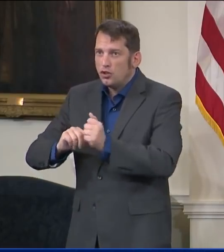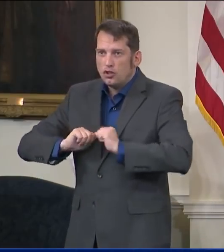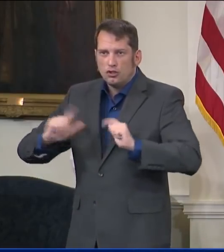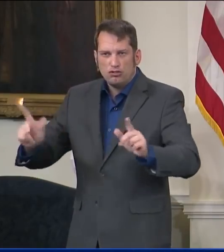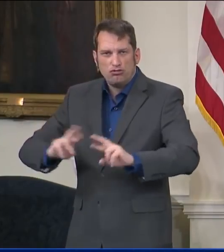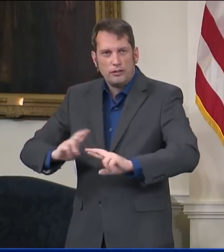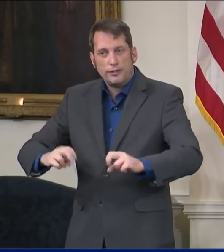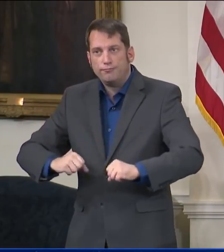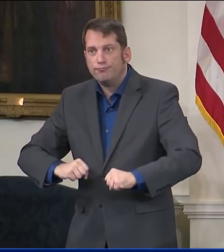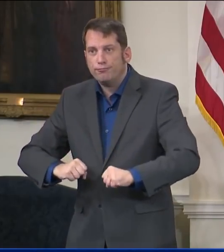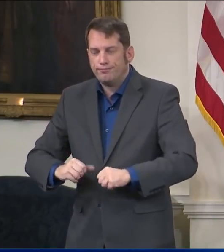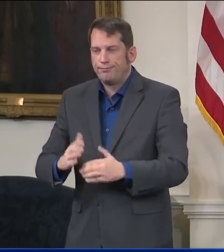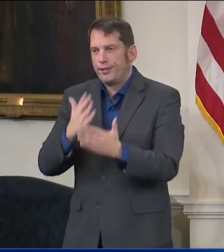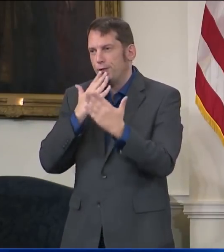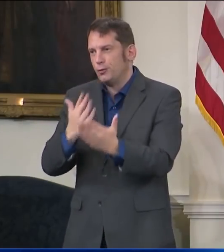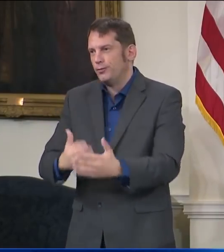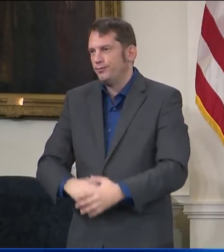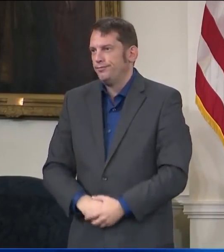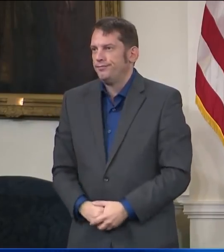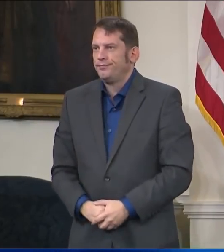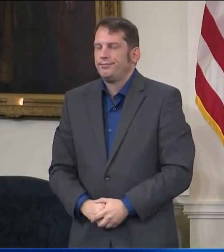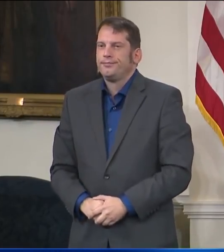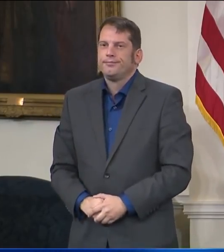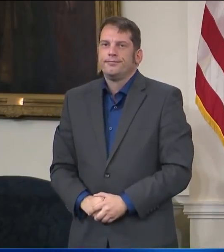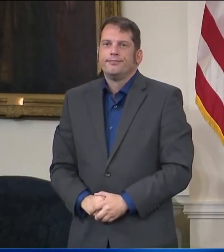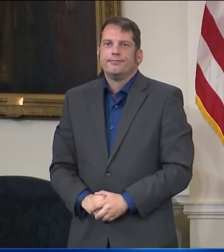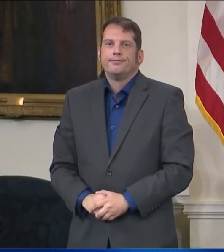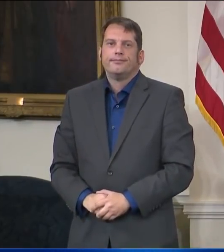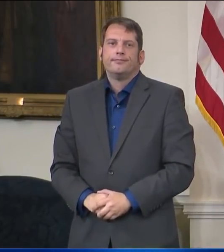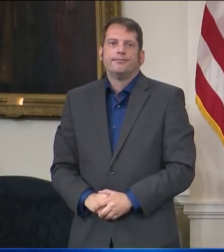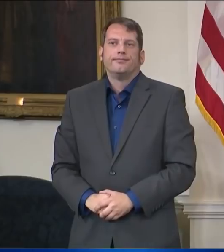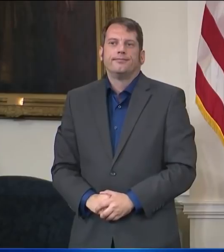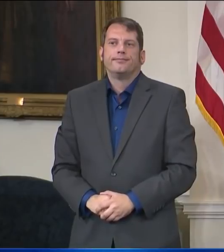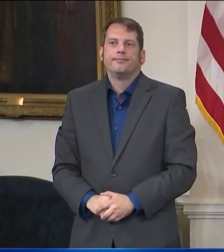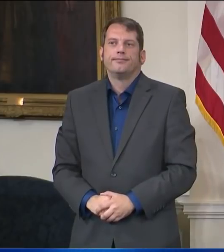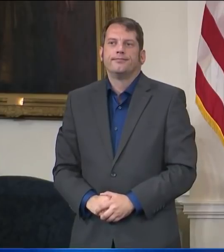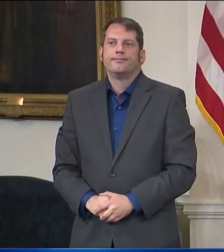THANK YOU. MR. GOVERNOR FOR THE OPPORTUNITY.